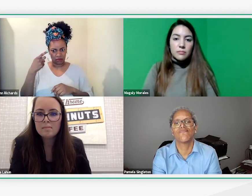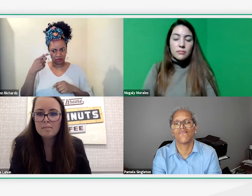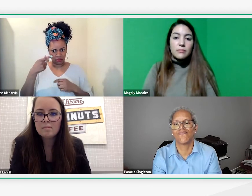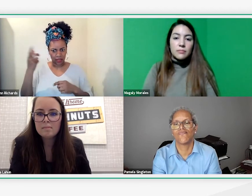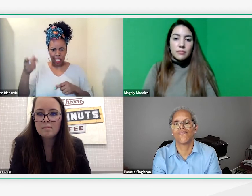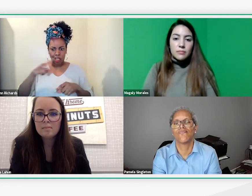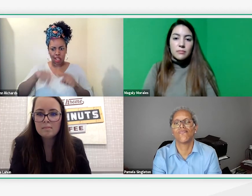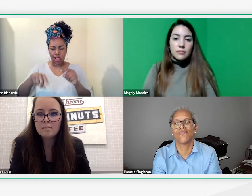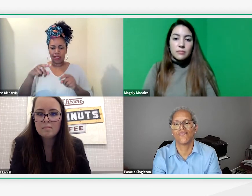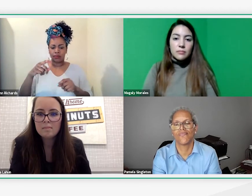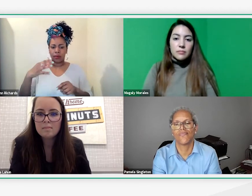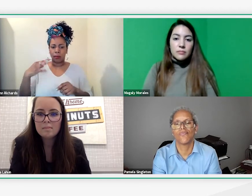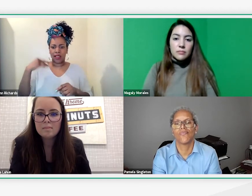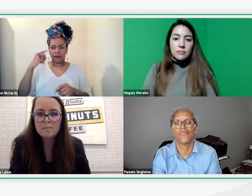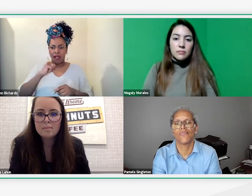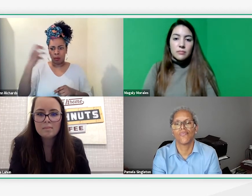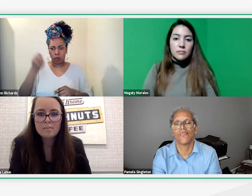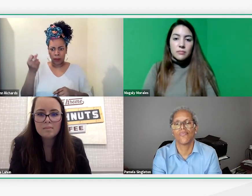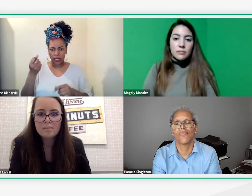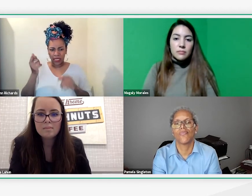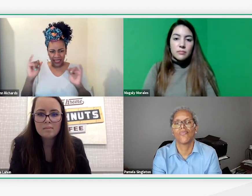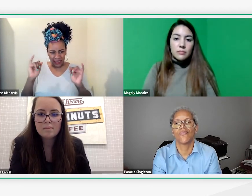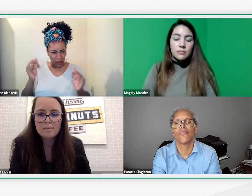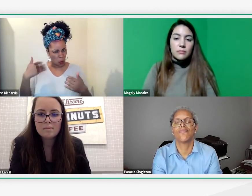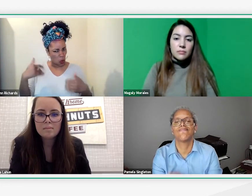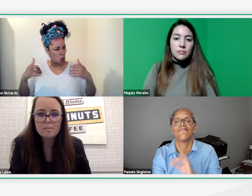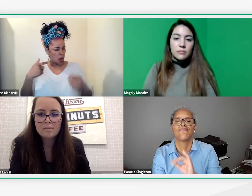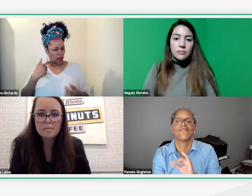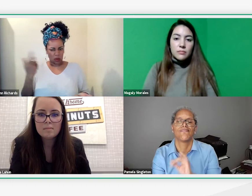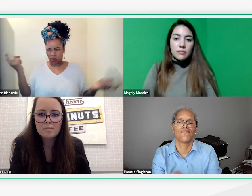So, with identity theft, we can't just apply for